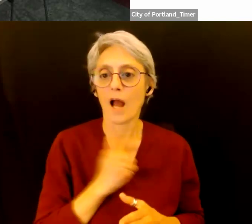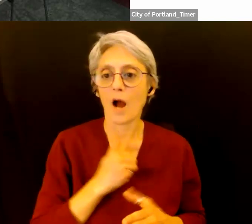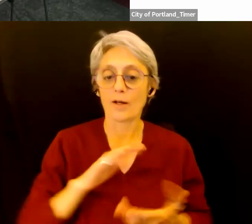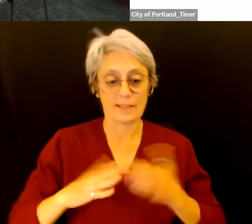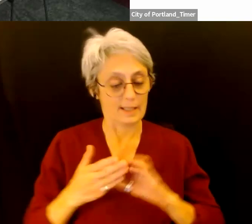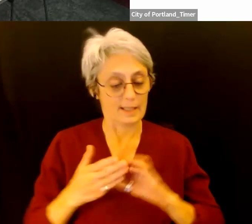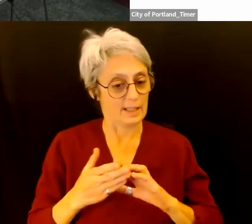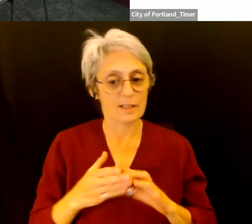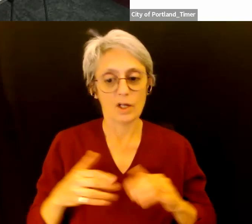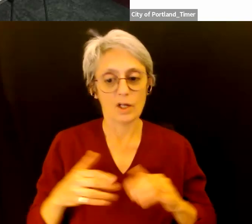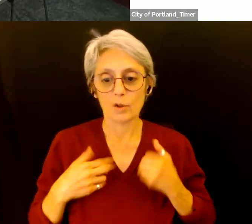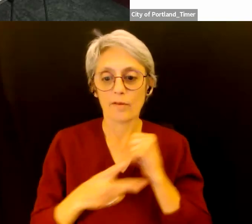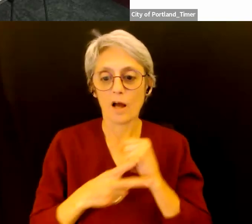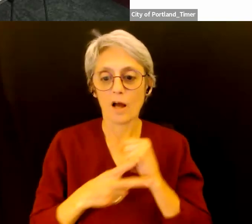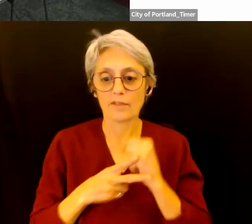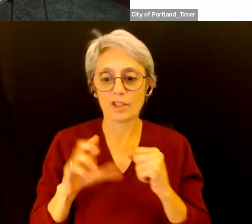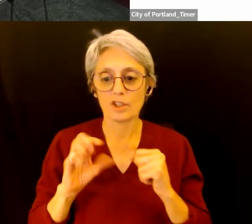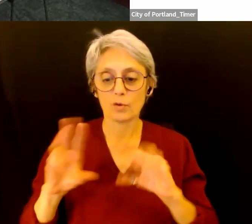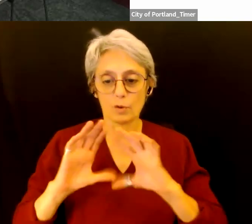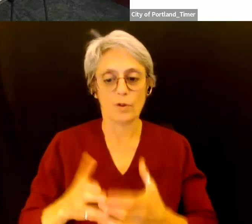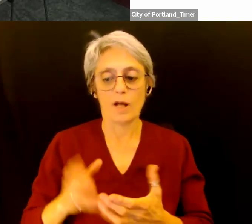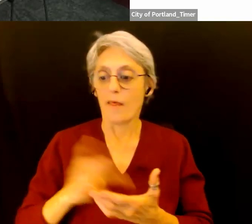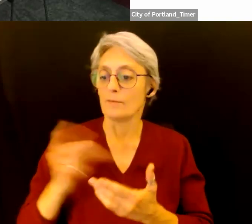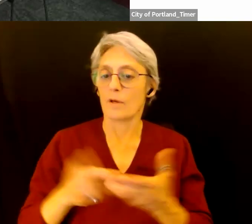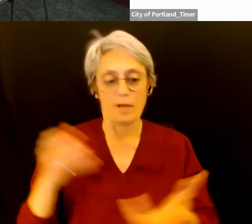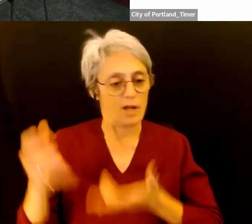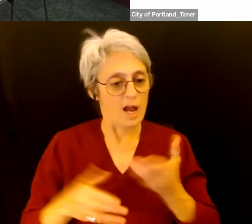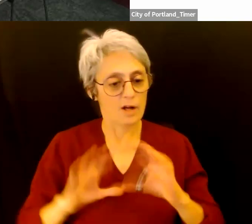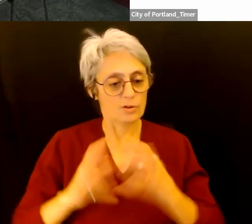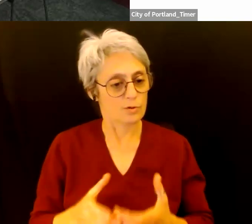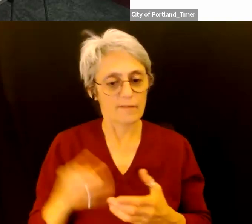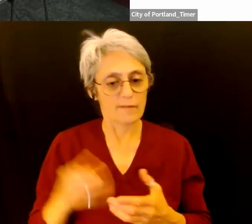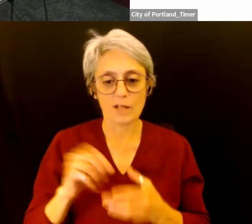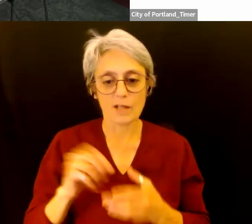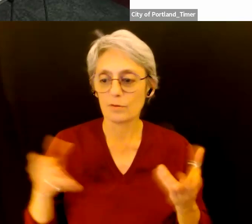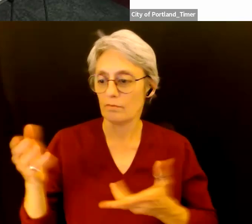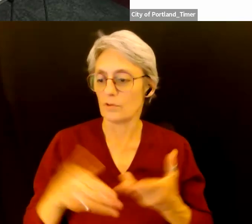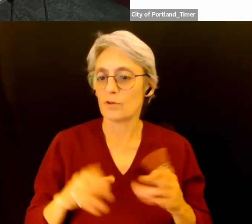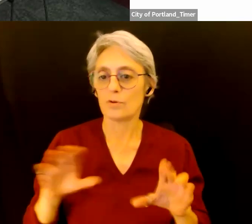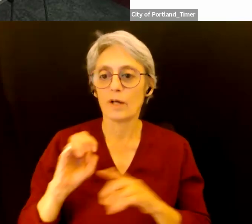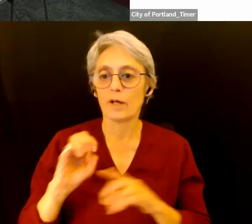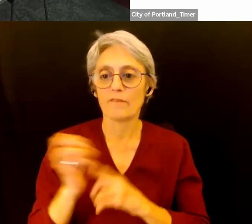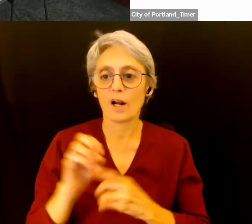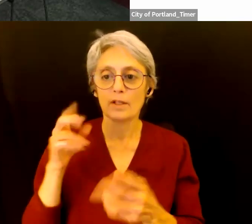Which is a program that hires crews of high school students to do environmental stewardship work in Portland parks.